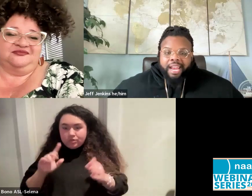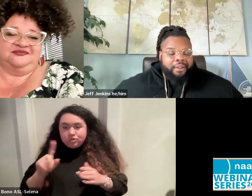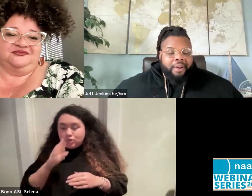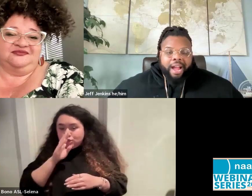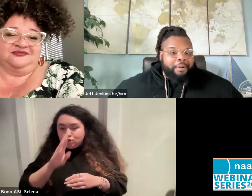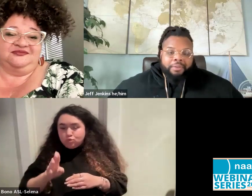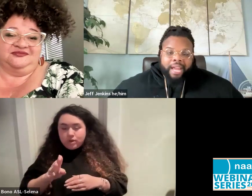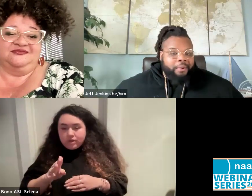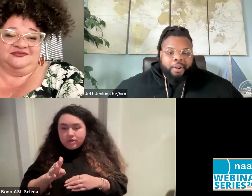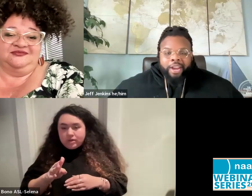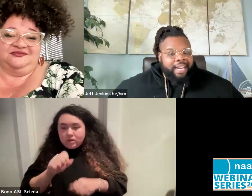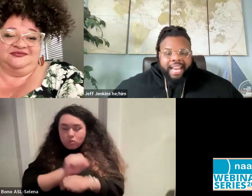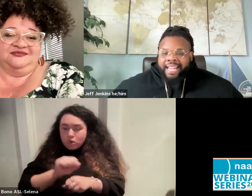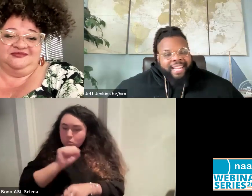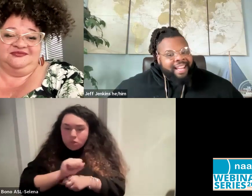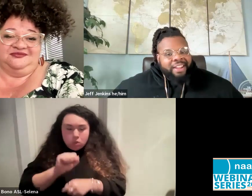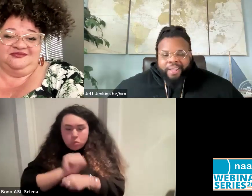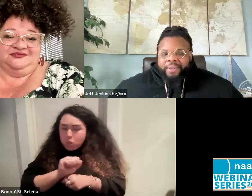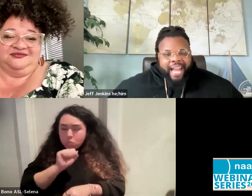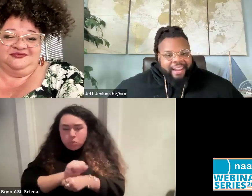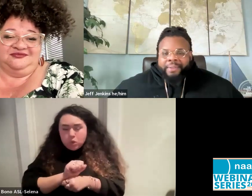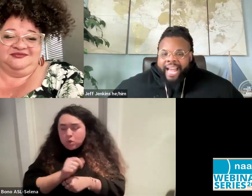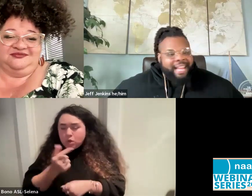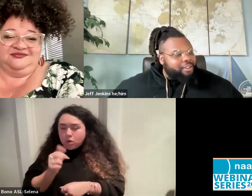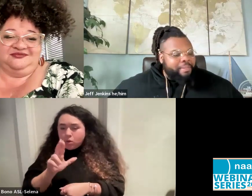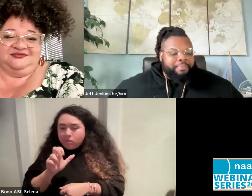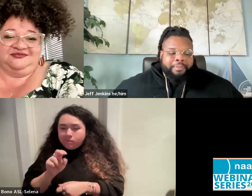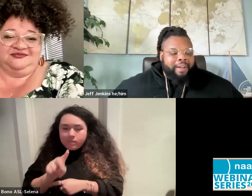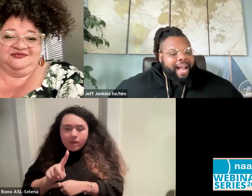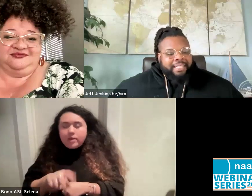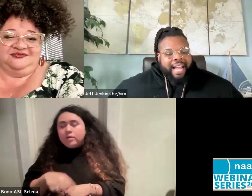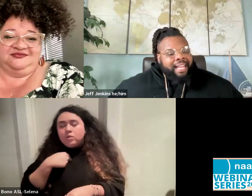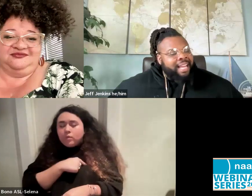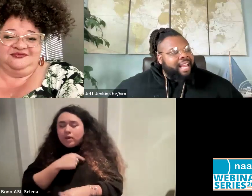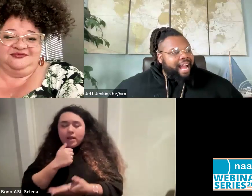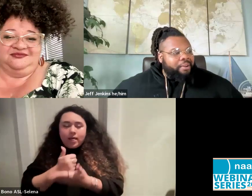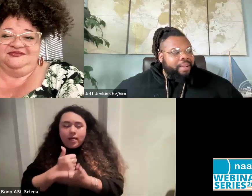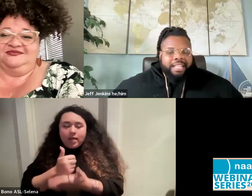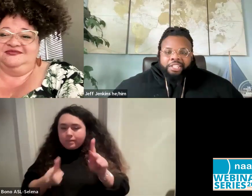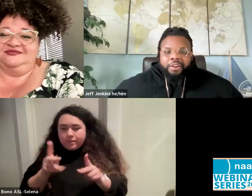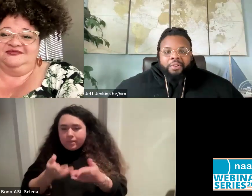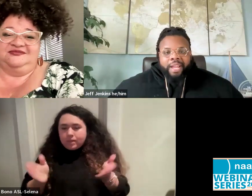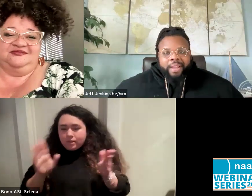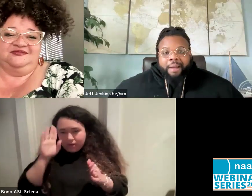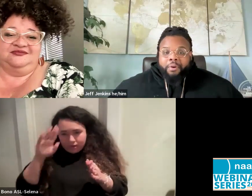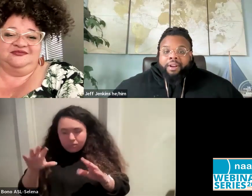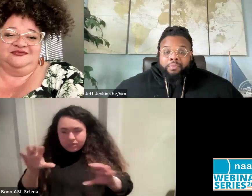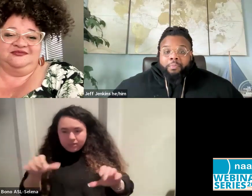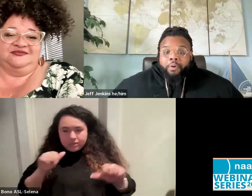bi tribal, like we were on it, like we got to, we got to help the people. I was like, I know we did this, so we got bought more.